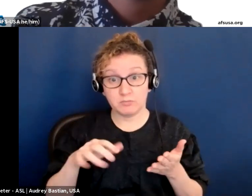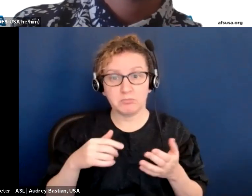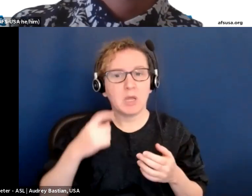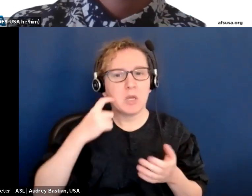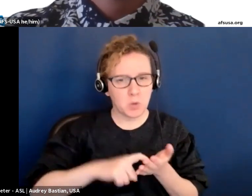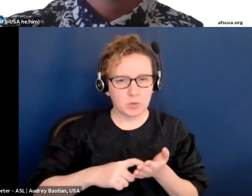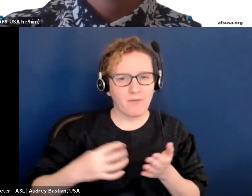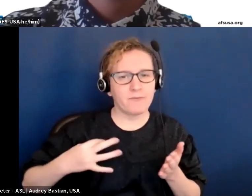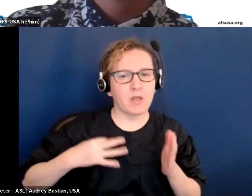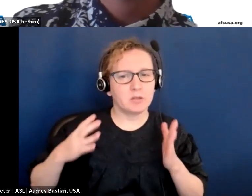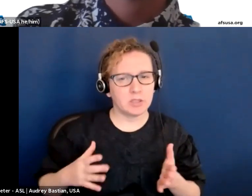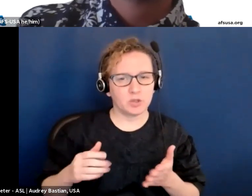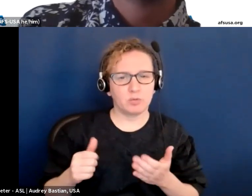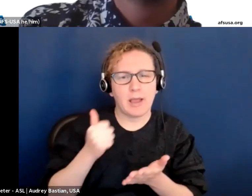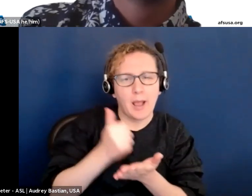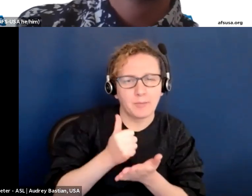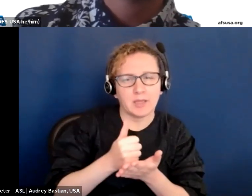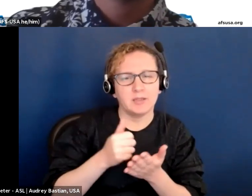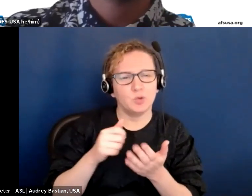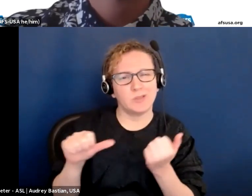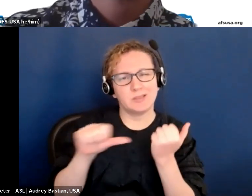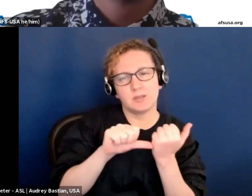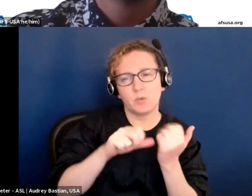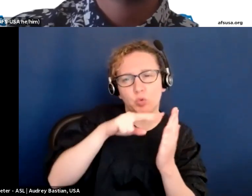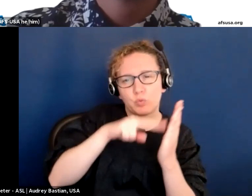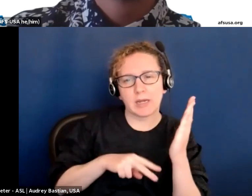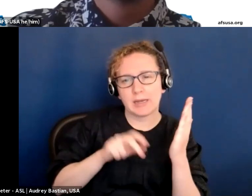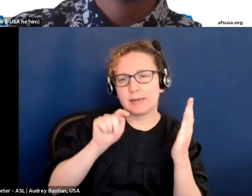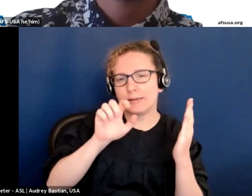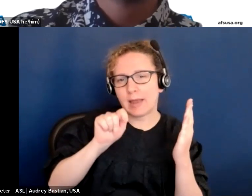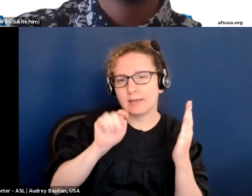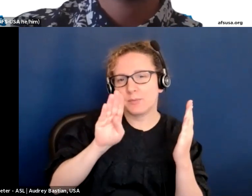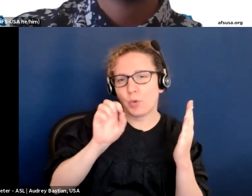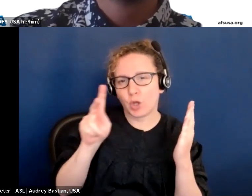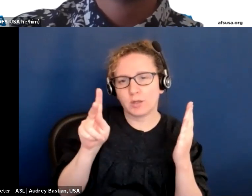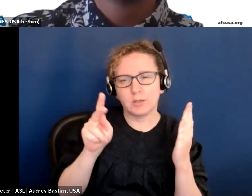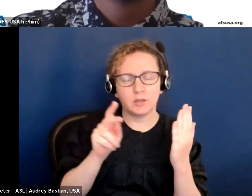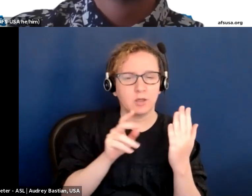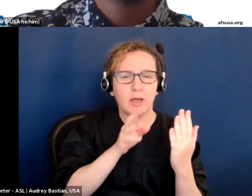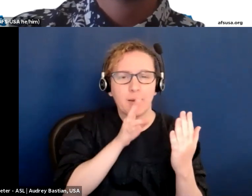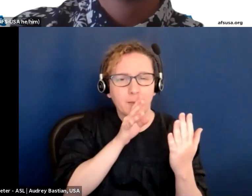for me to get assistance with reading textbooks when I was in South America. That is a great example too.